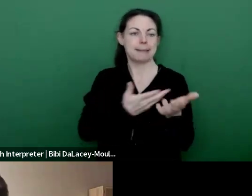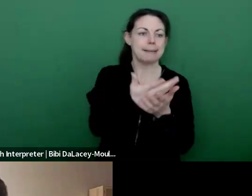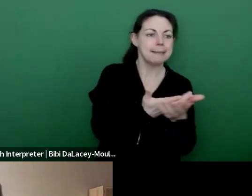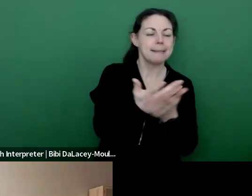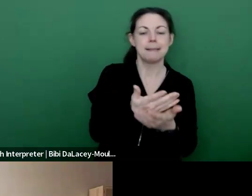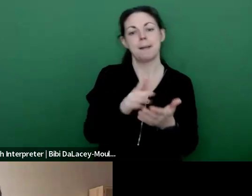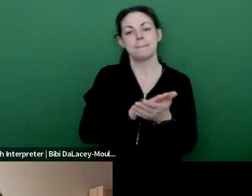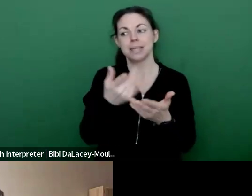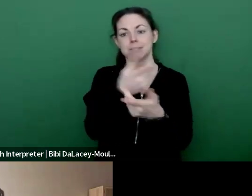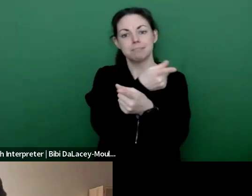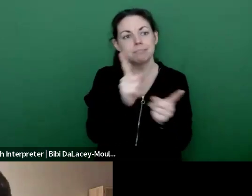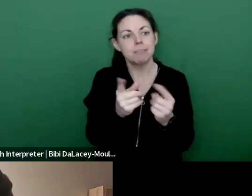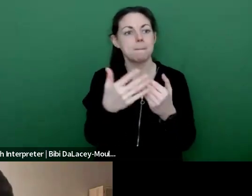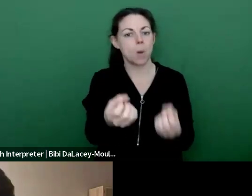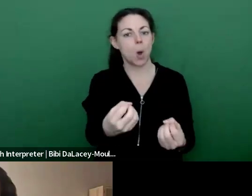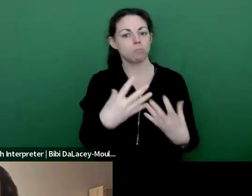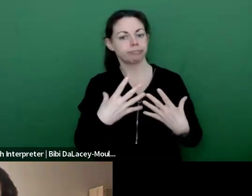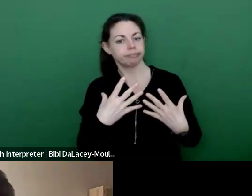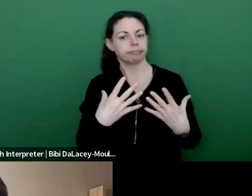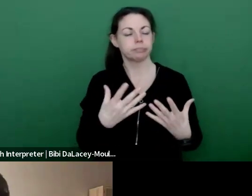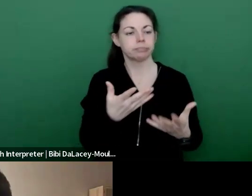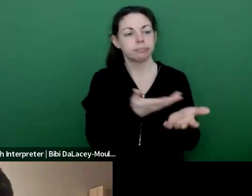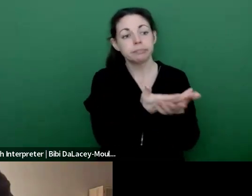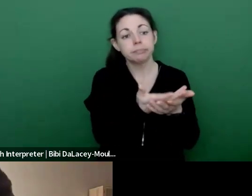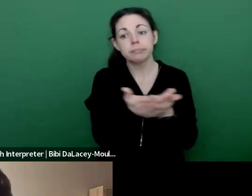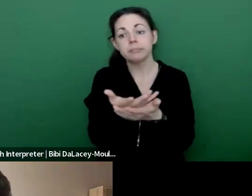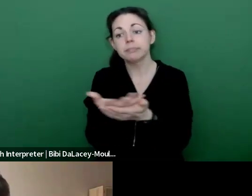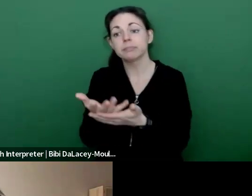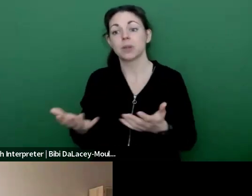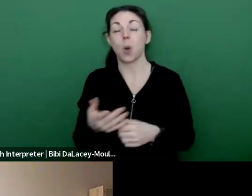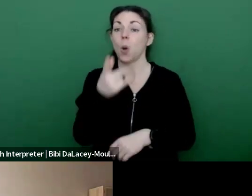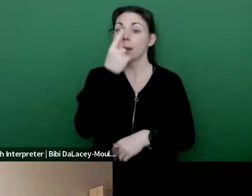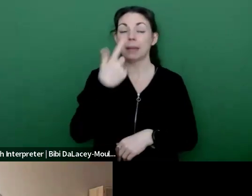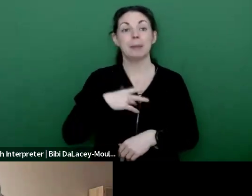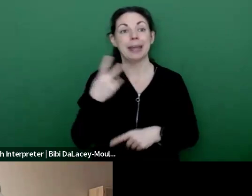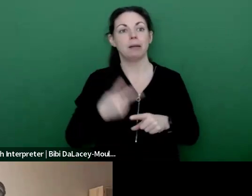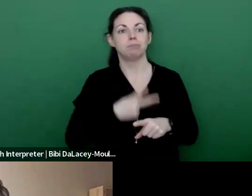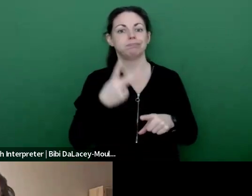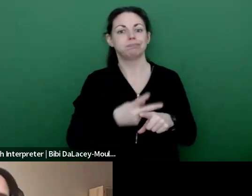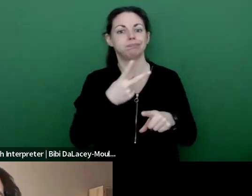open about things or perhaps also they've been speaking for a while and saying, "Oh, we really think that we